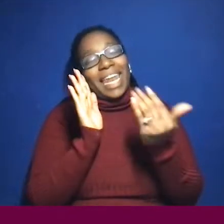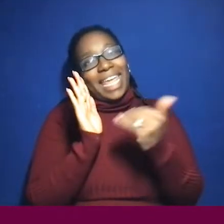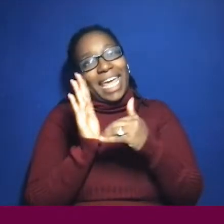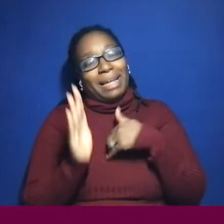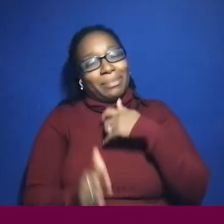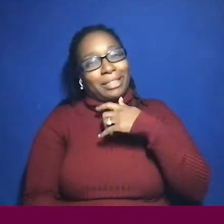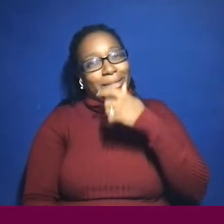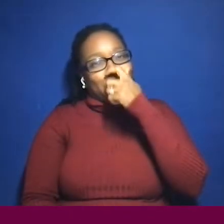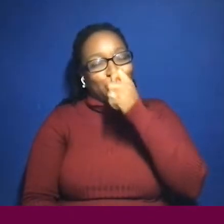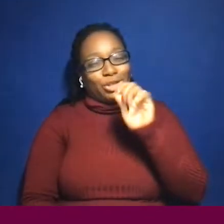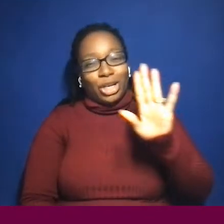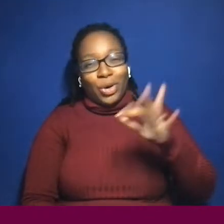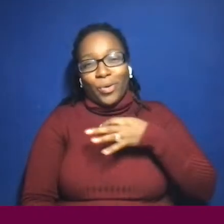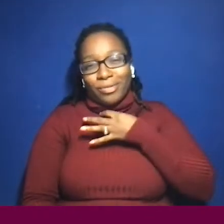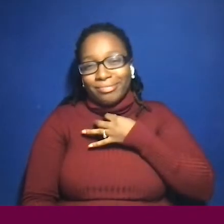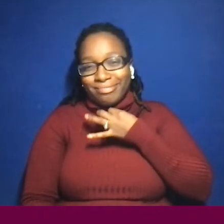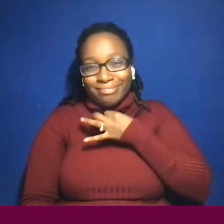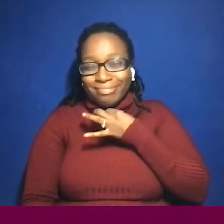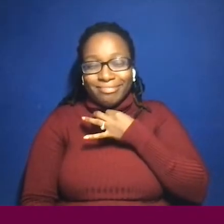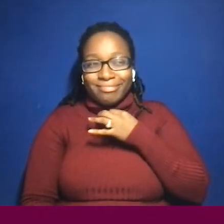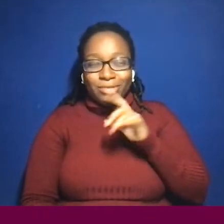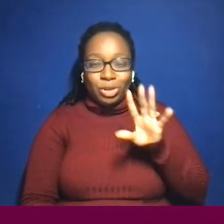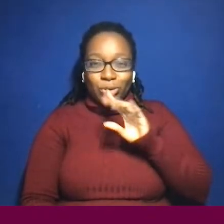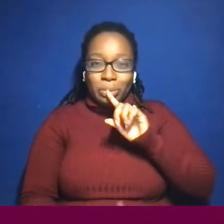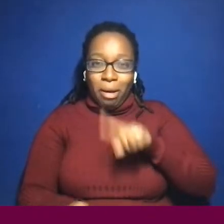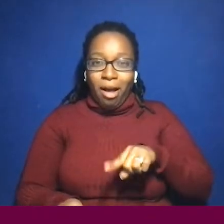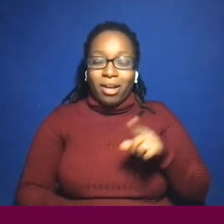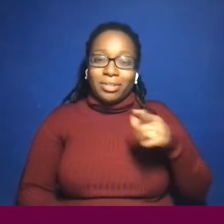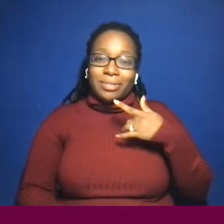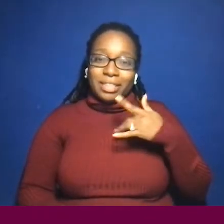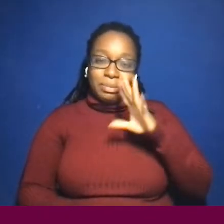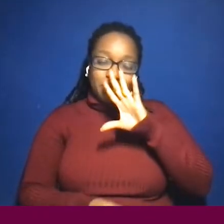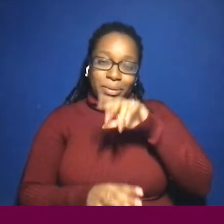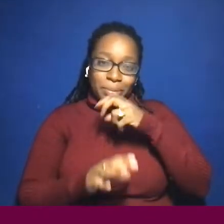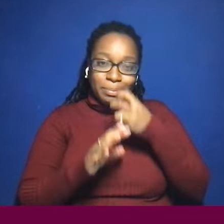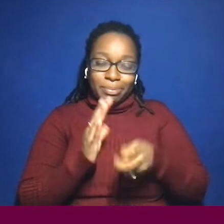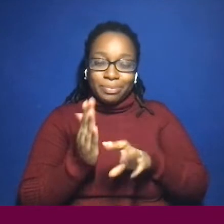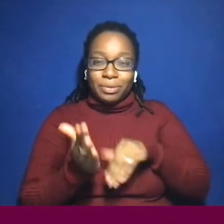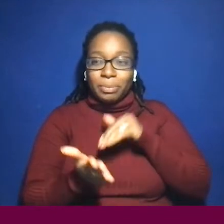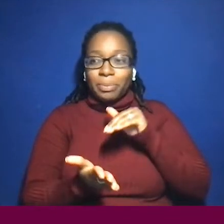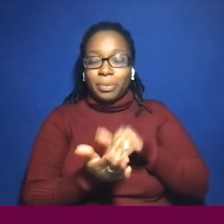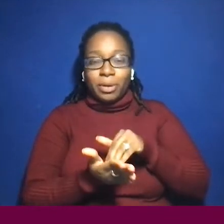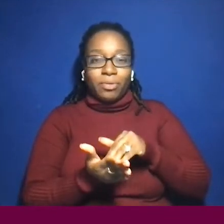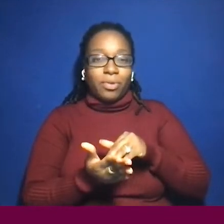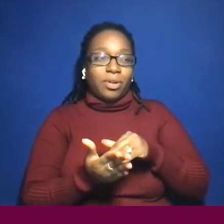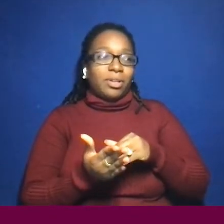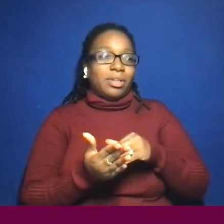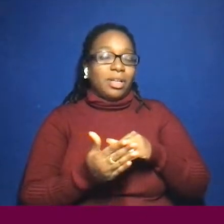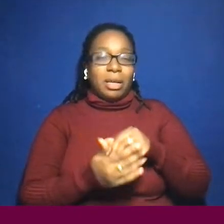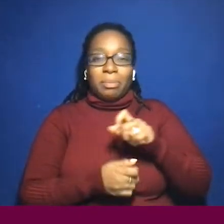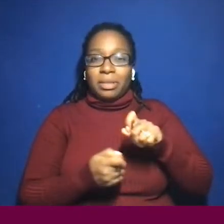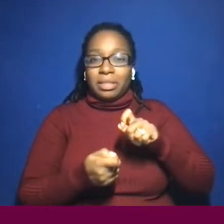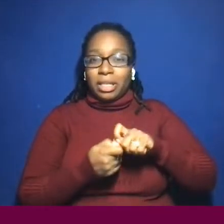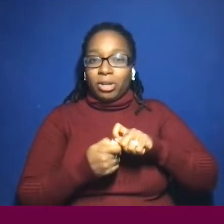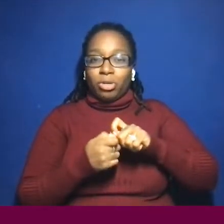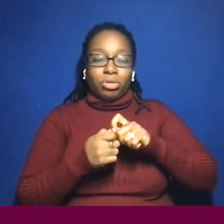because you're at the center of a lot of responses to coastal storms, et cetera, and very interested